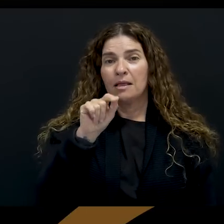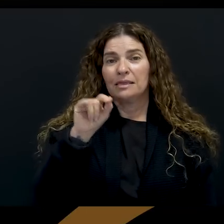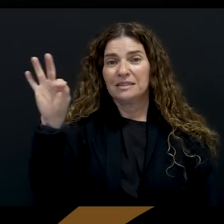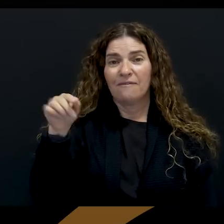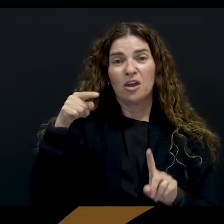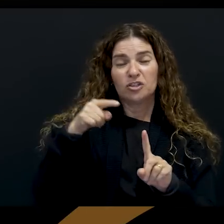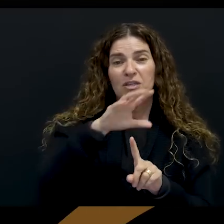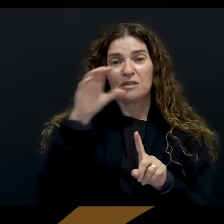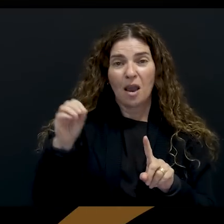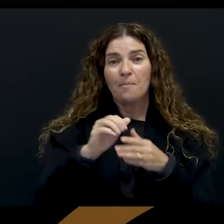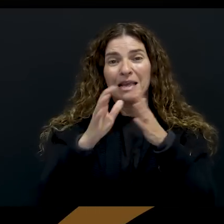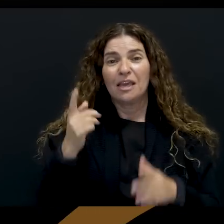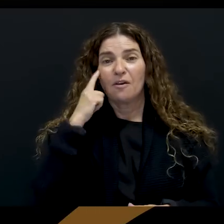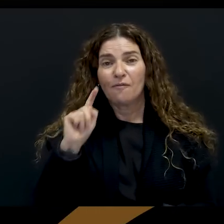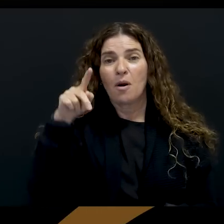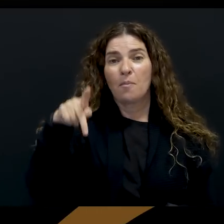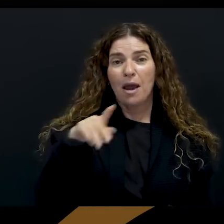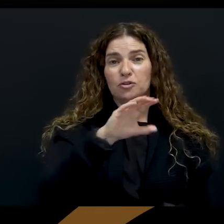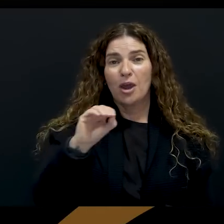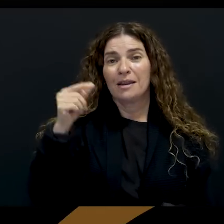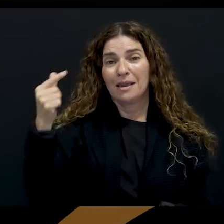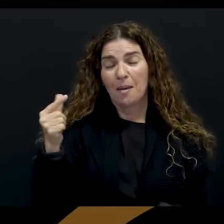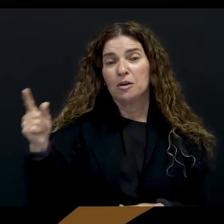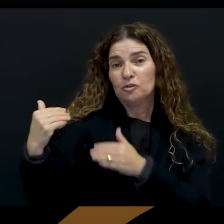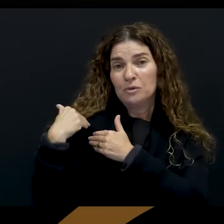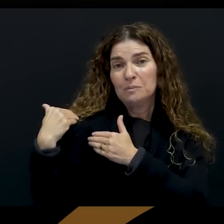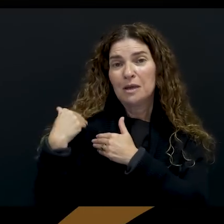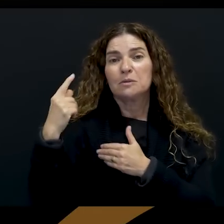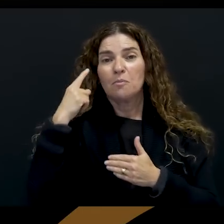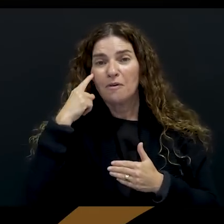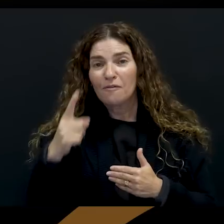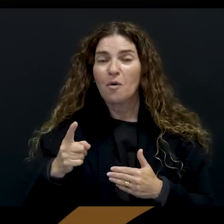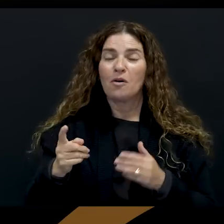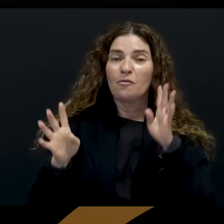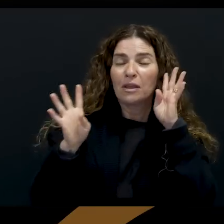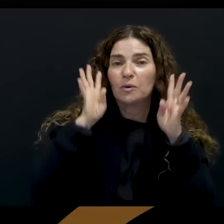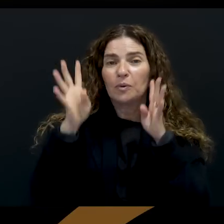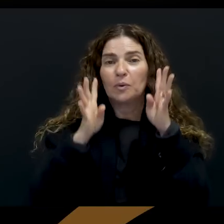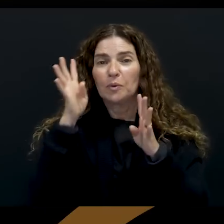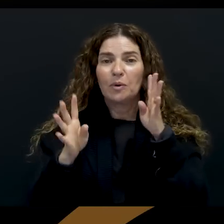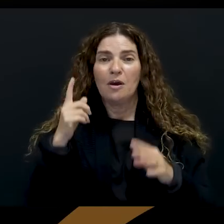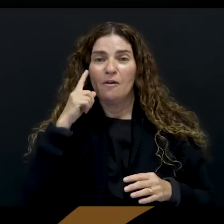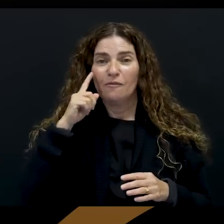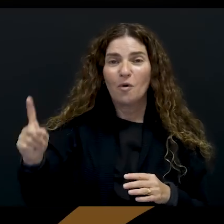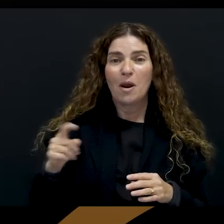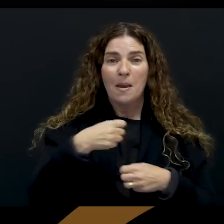Sam is the Company Accessibility Leader of Procter & Gamble, where she is responsible for driving forward innovation to make the company's